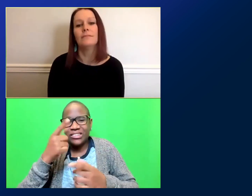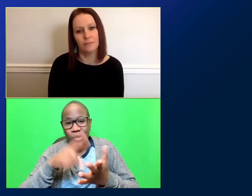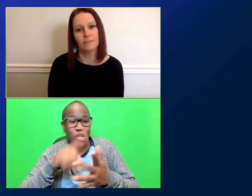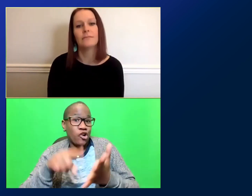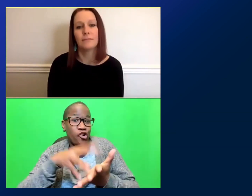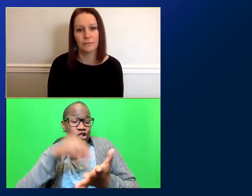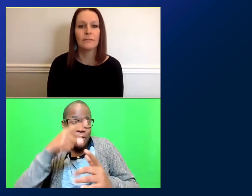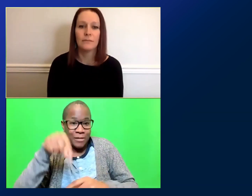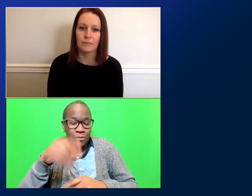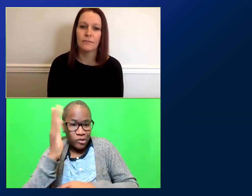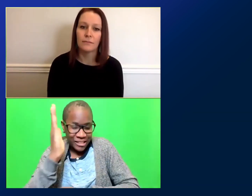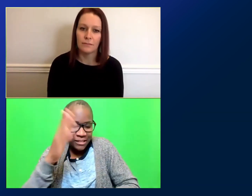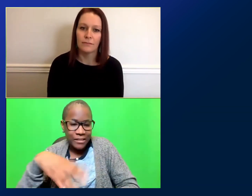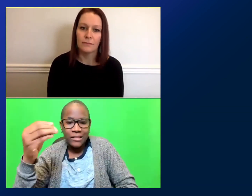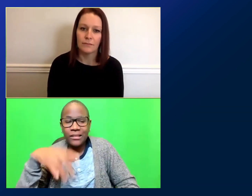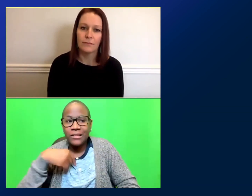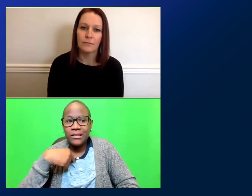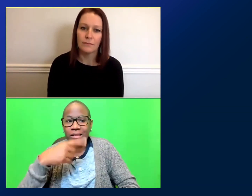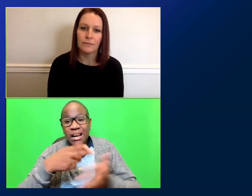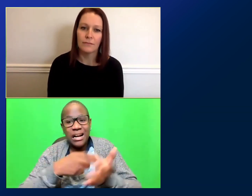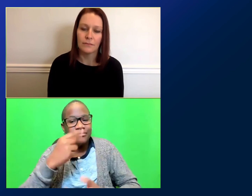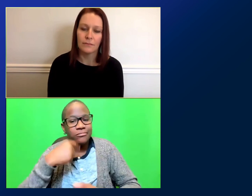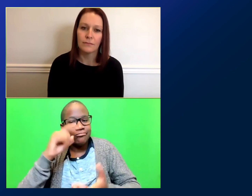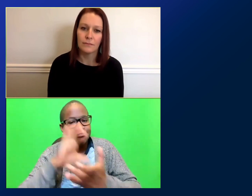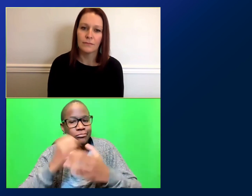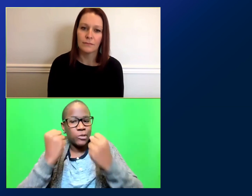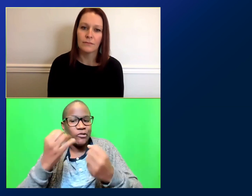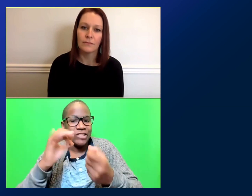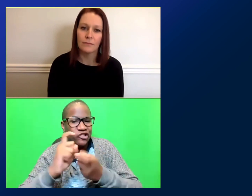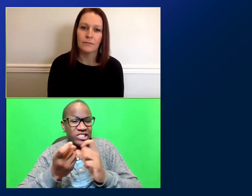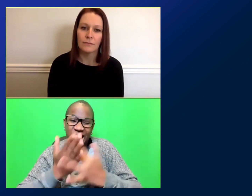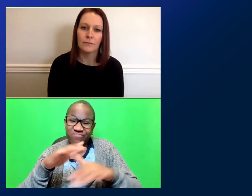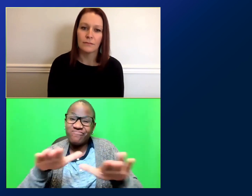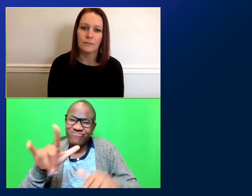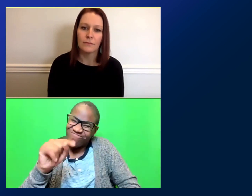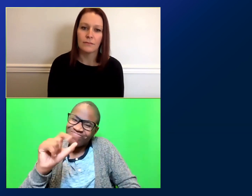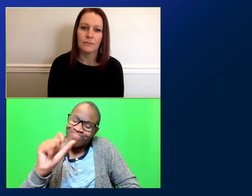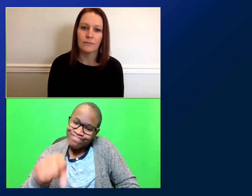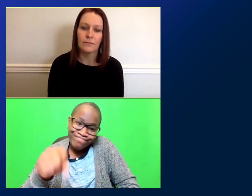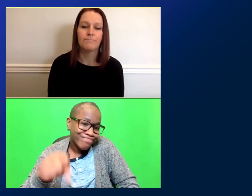to you know think about what you learned from this presentation and think about um the words